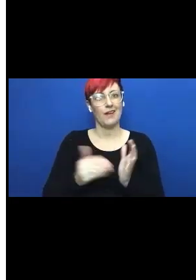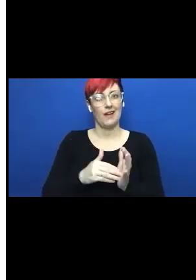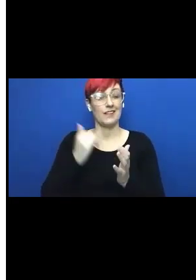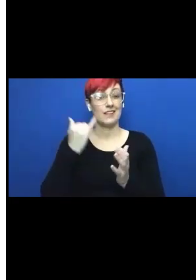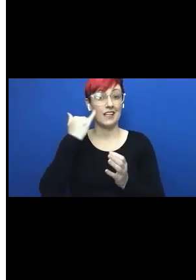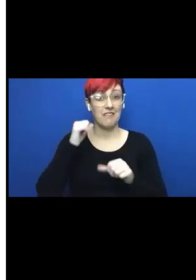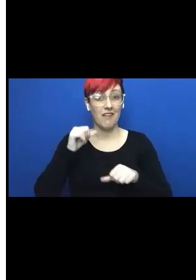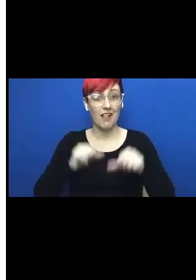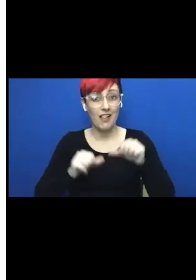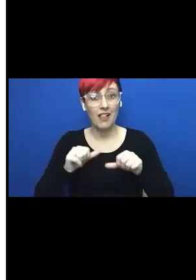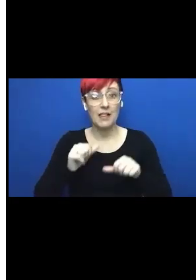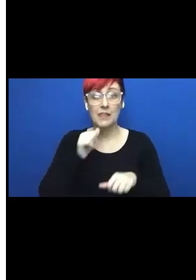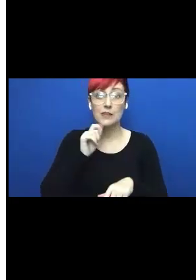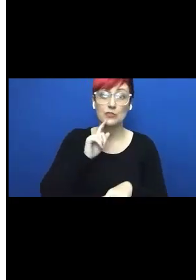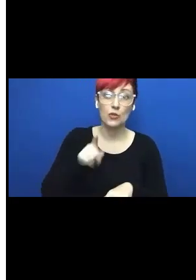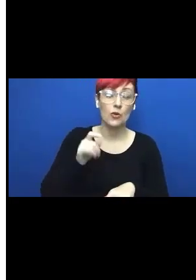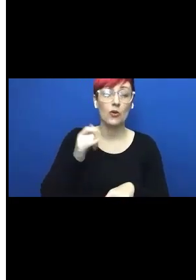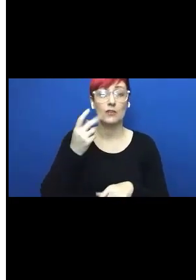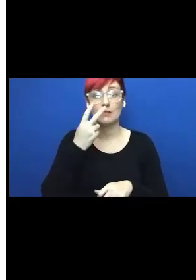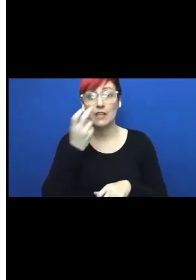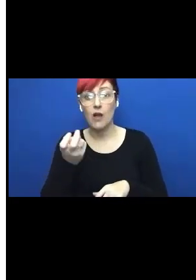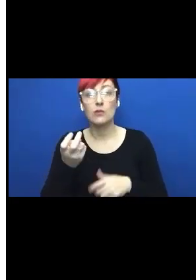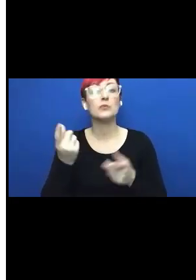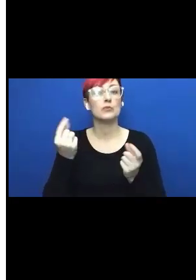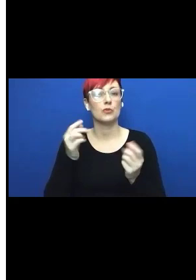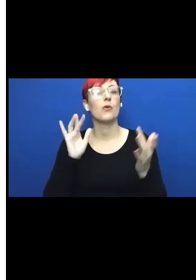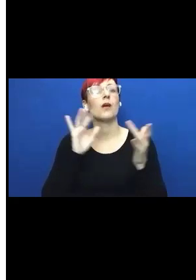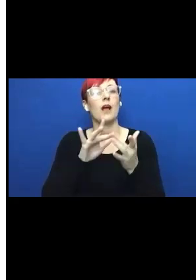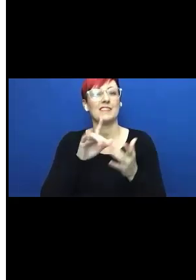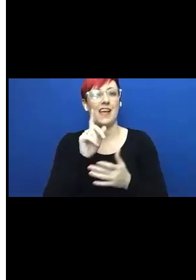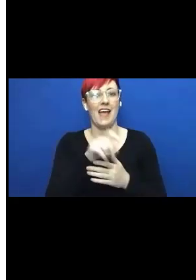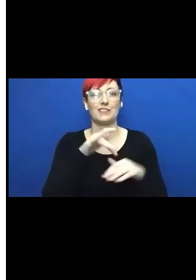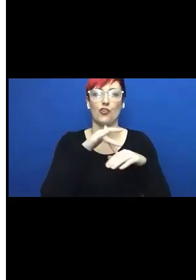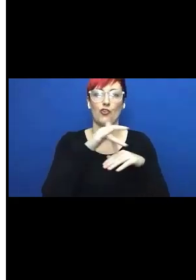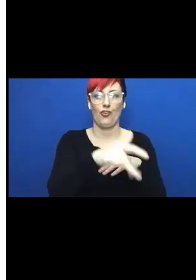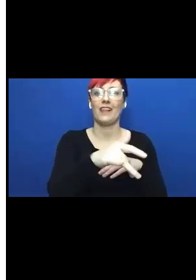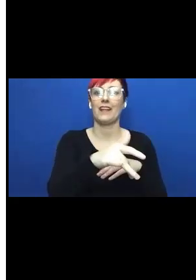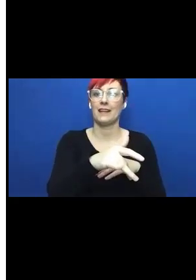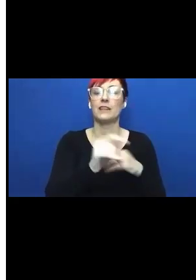or if there's doubt, please reach out and ask early and often so that we can provide you